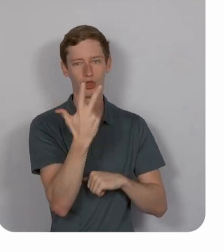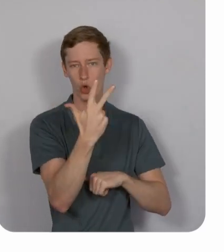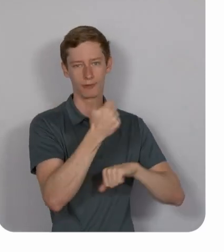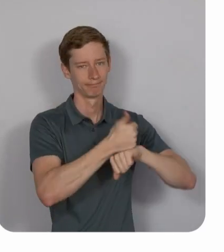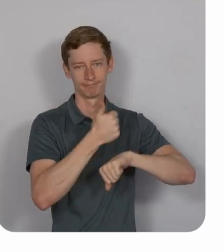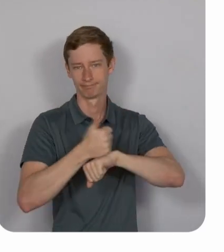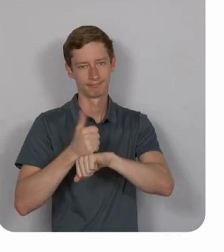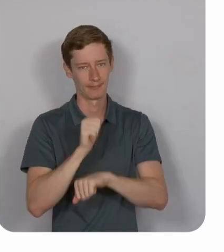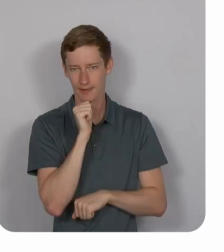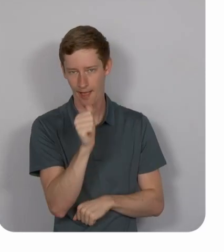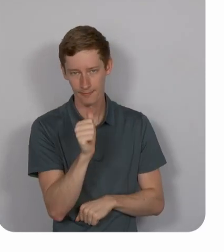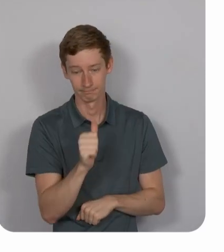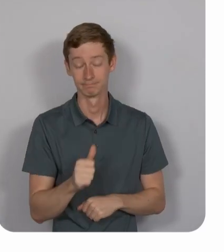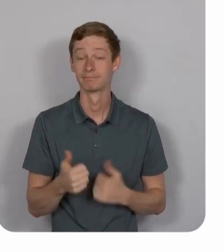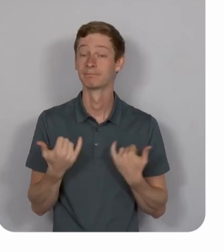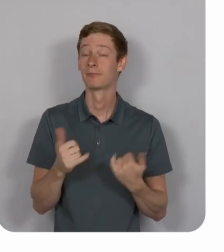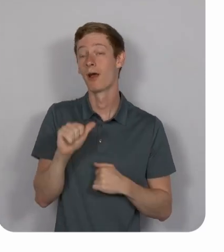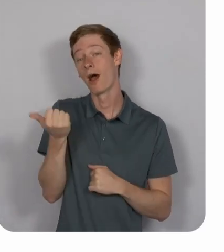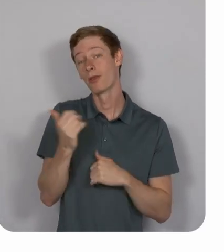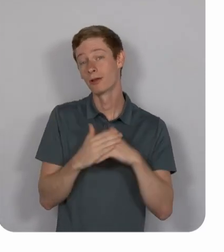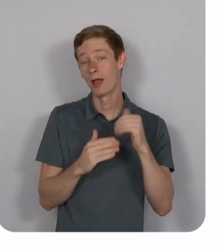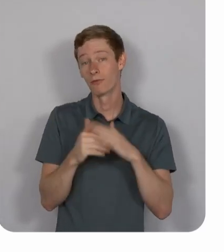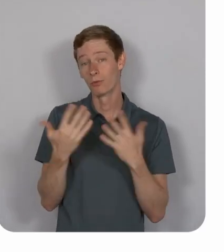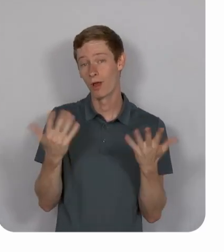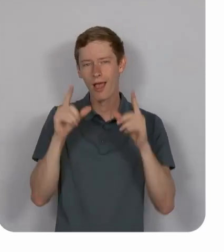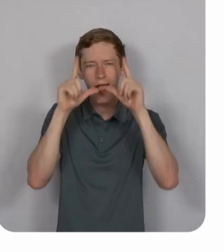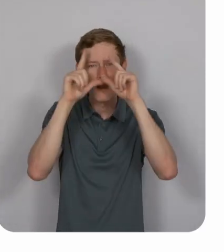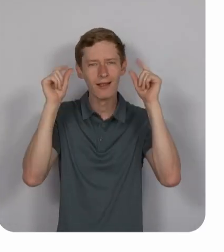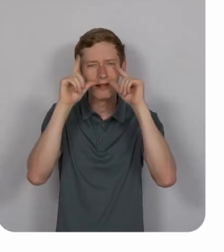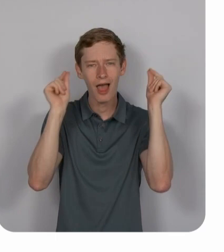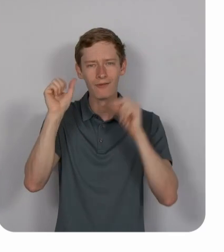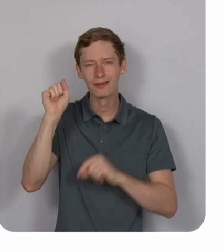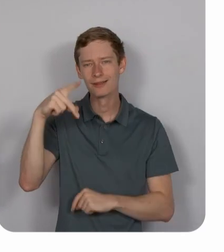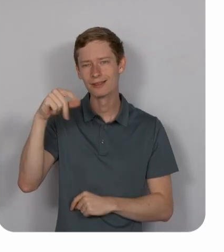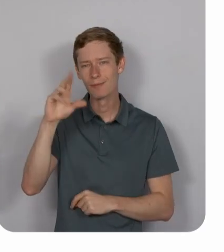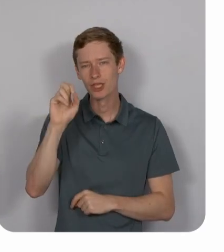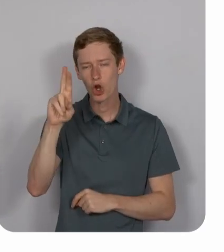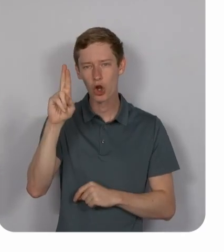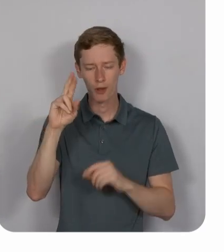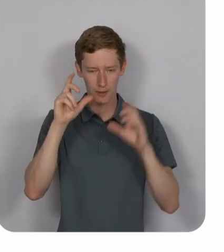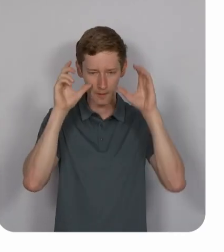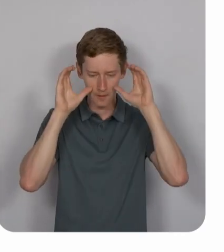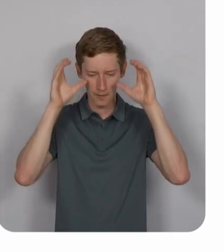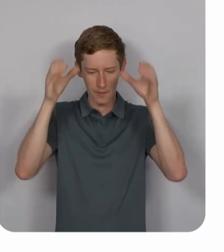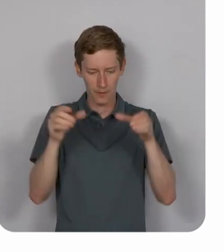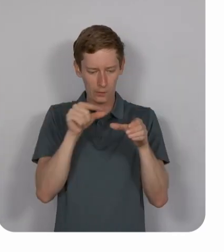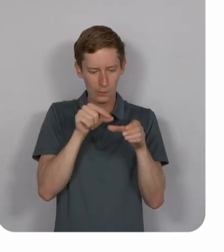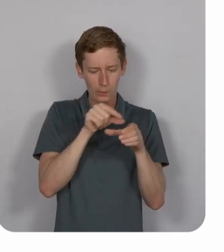Another related comfort setting is how the glasses spacer works on Quest 3. Like many of you probably do,